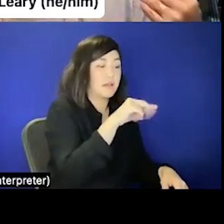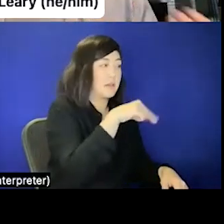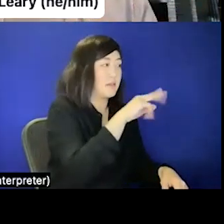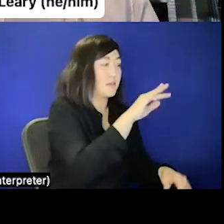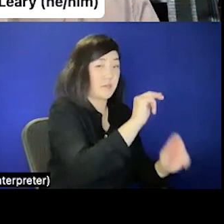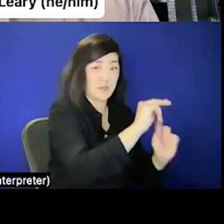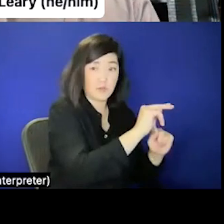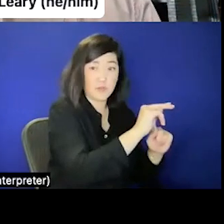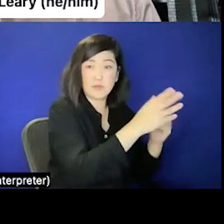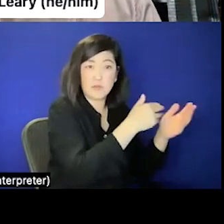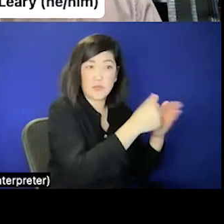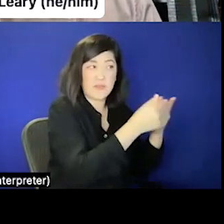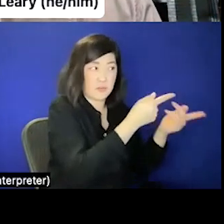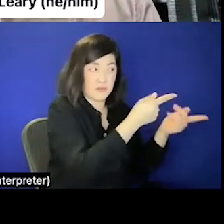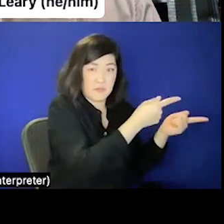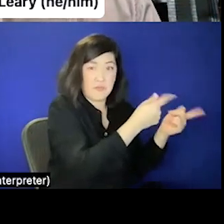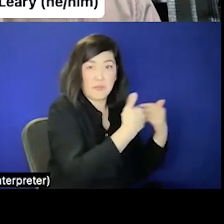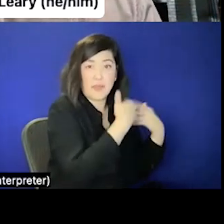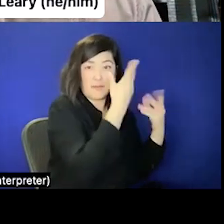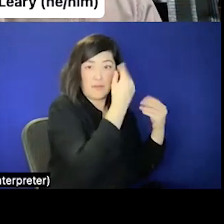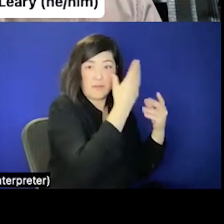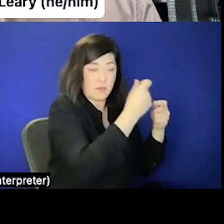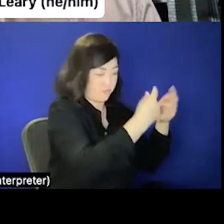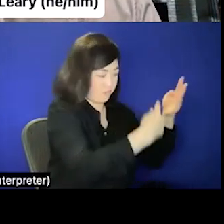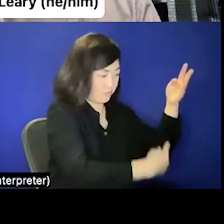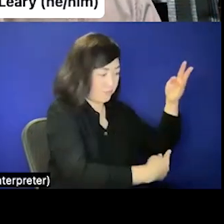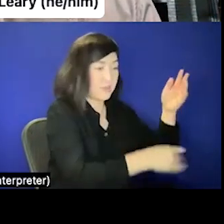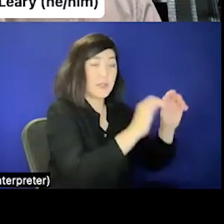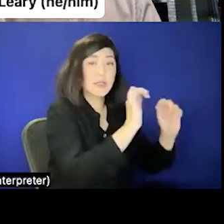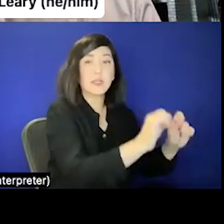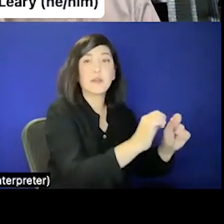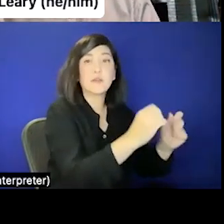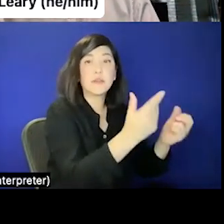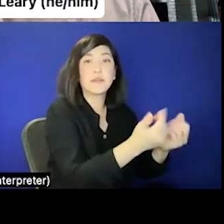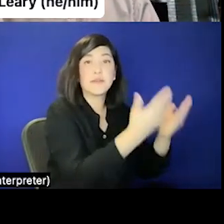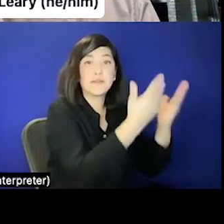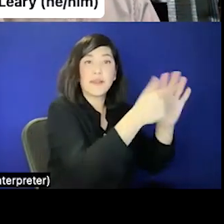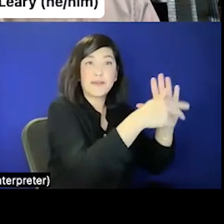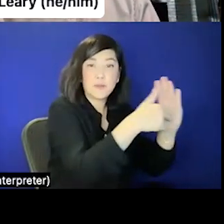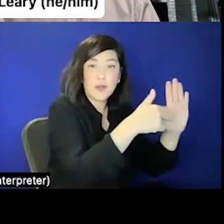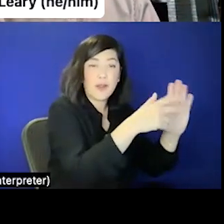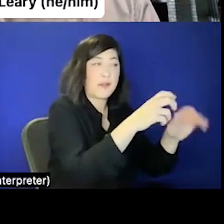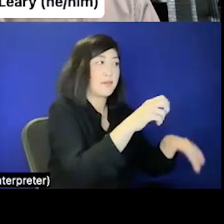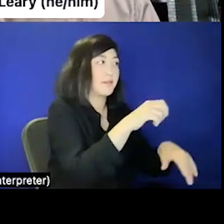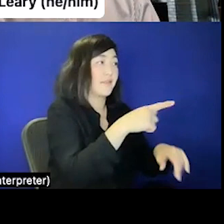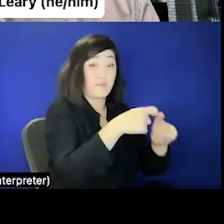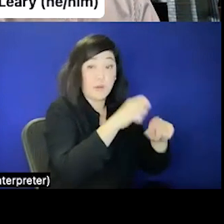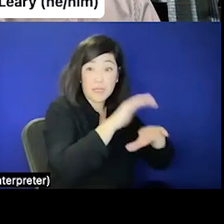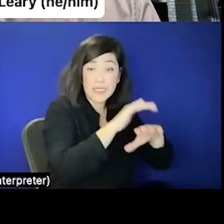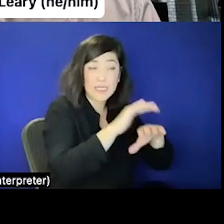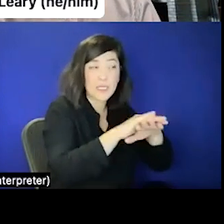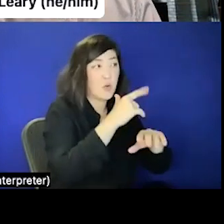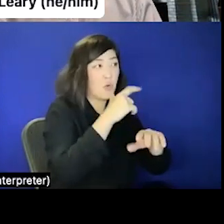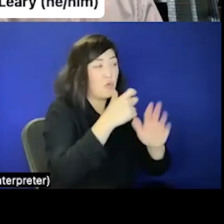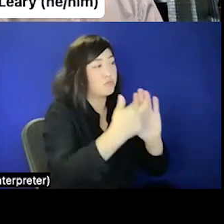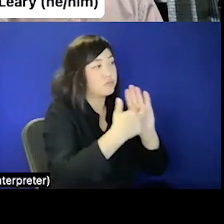It could be a company like Firebrand or Ingram who represents a publisher in the marketplace.